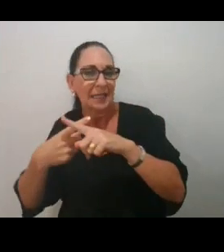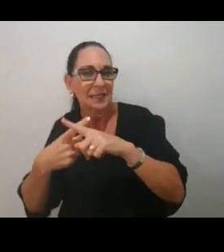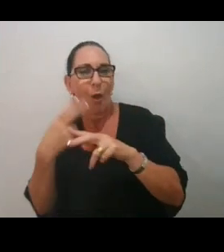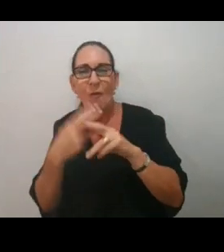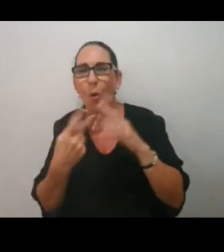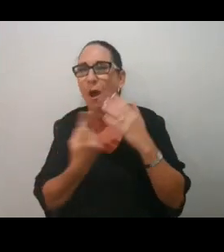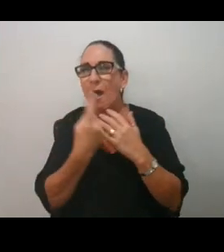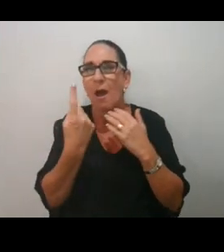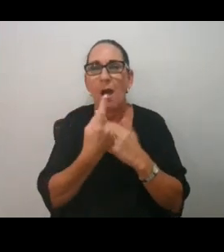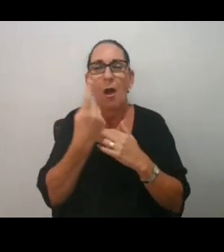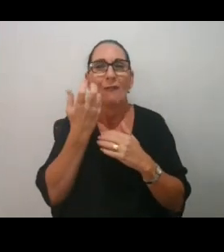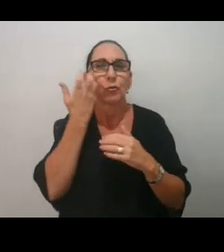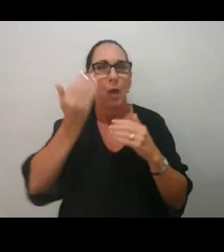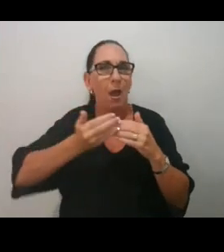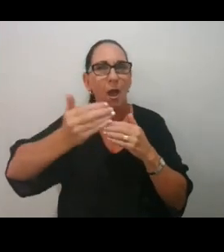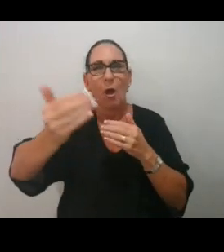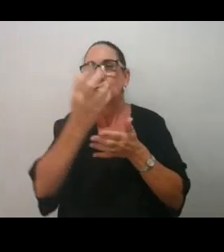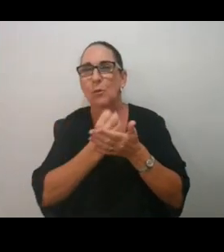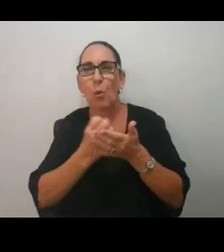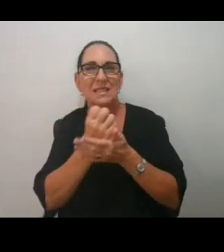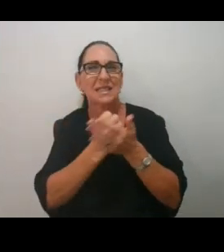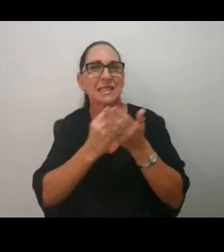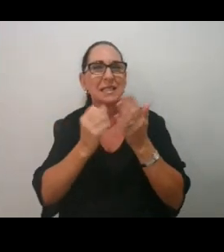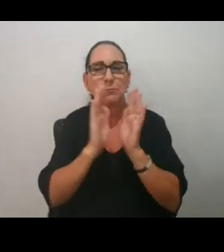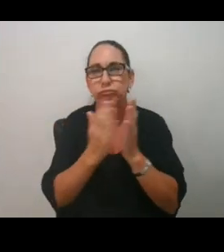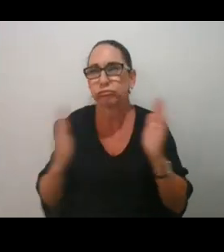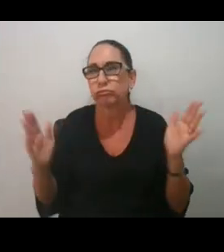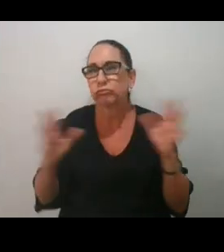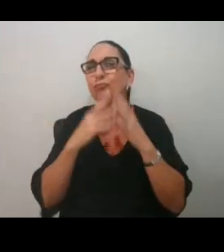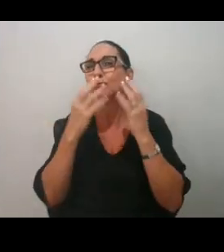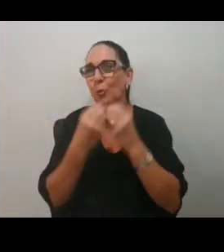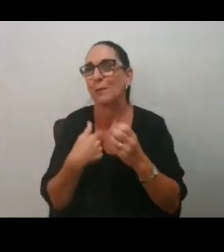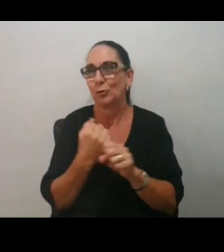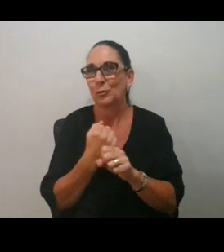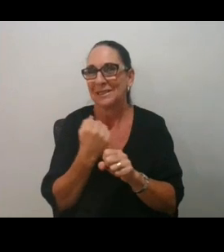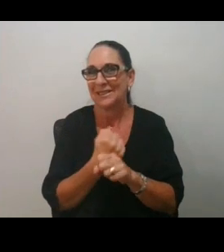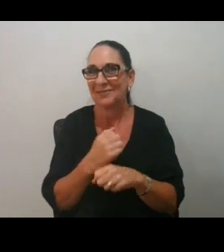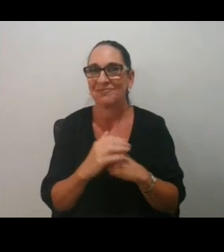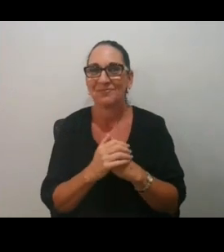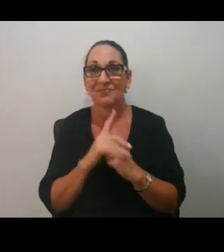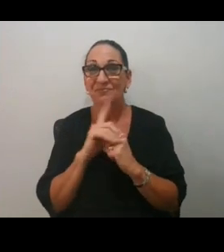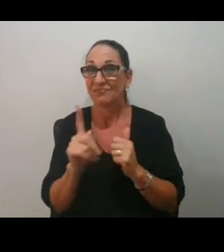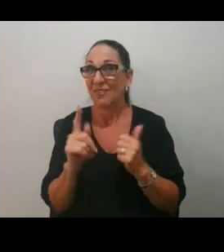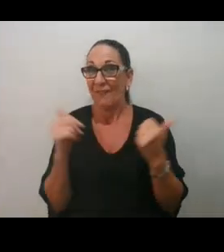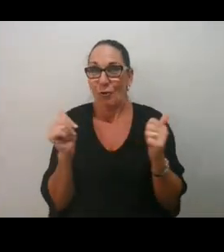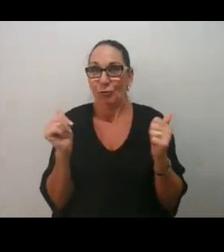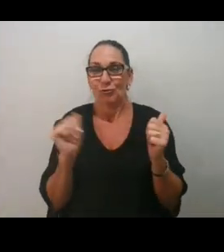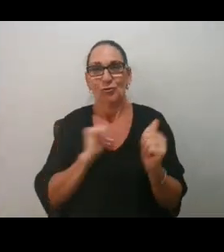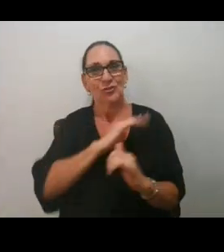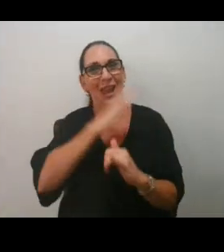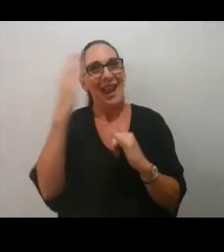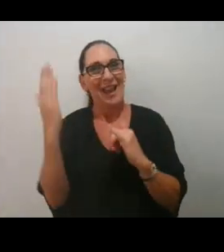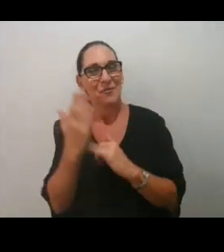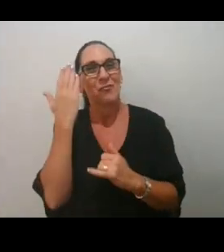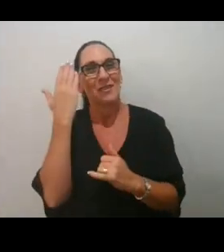information leaflets that we produce and that is the end of our presentation today um thank you so